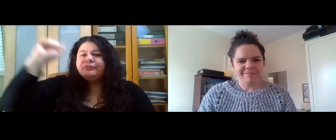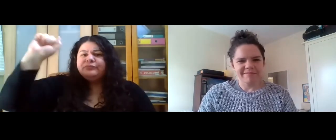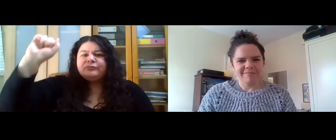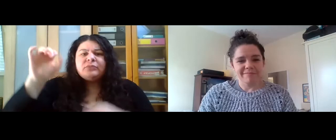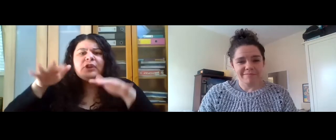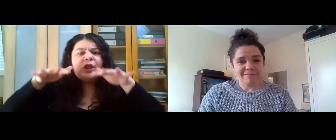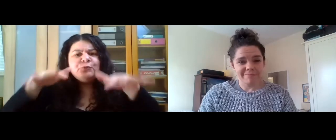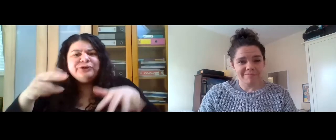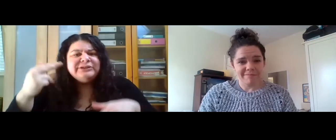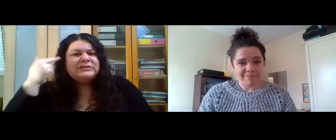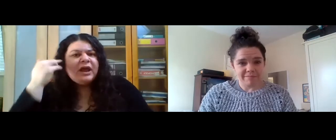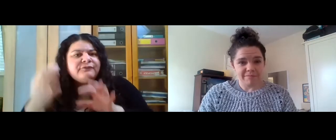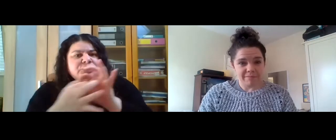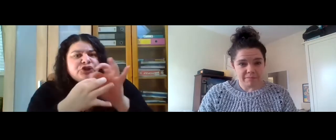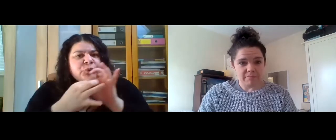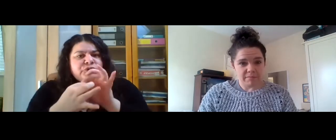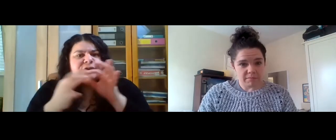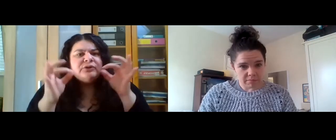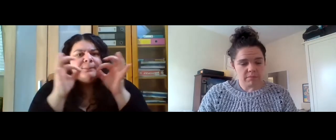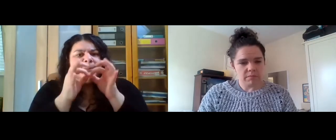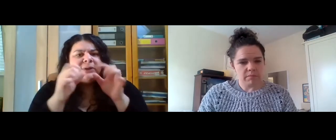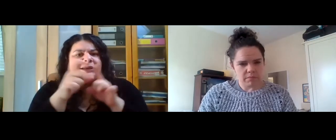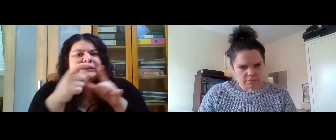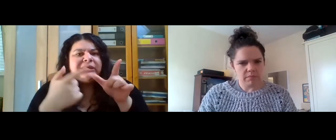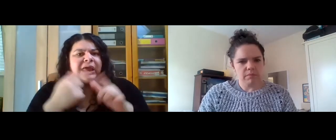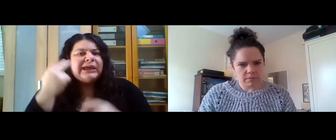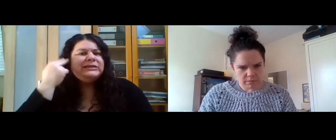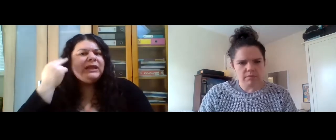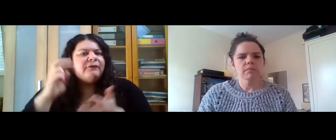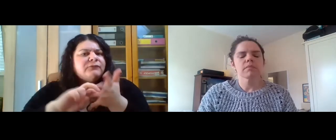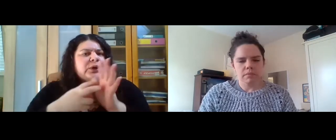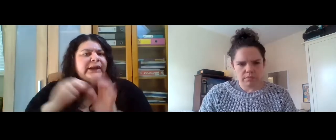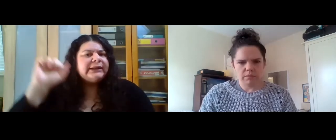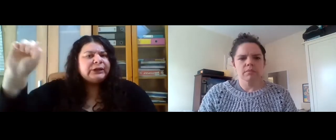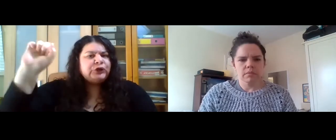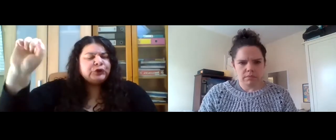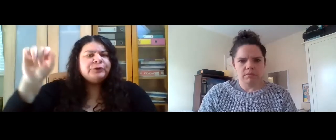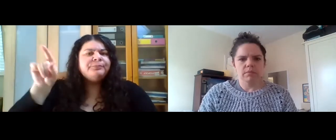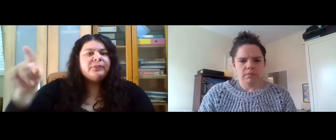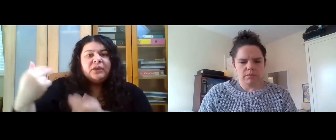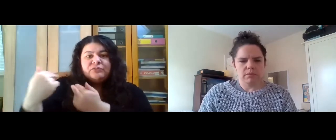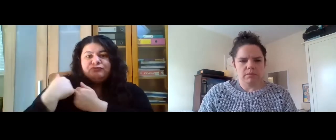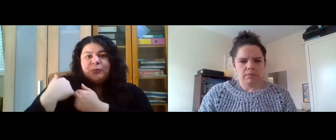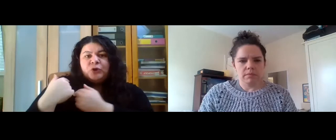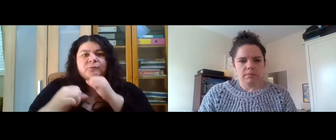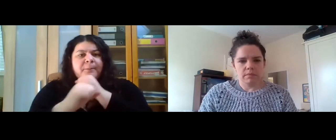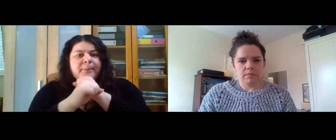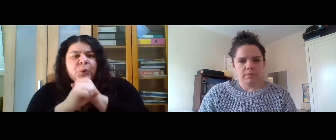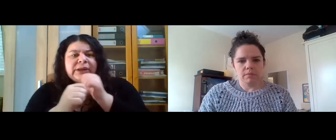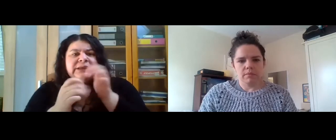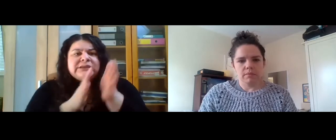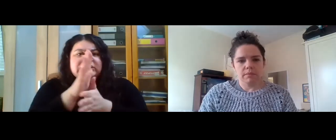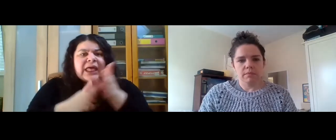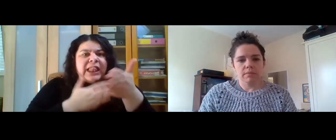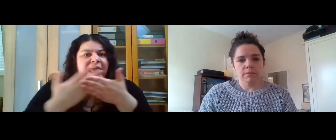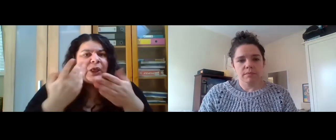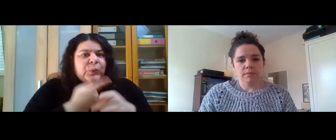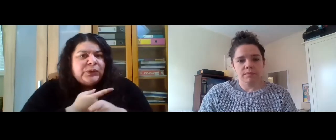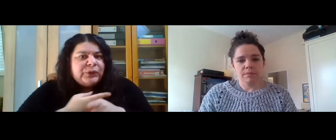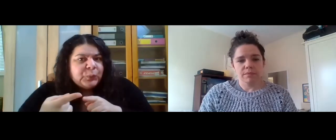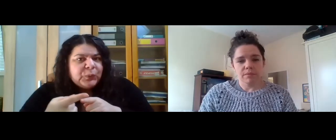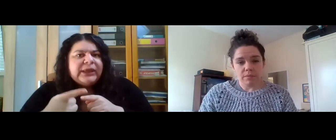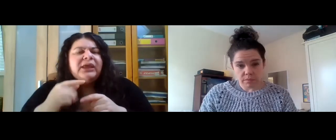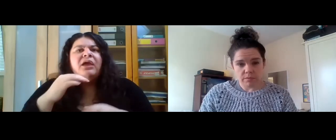The British Deaf Association (BDA) is responsible for promoting Sign Language Week